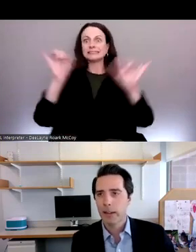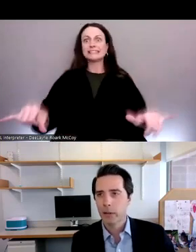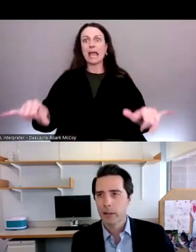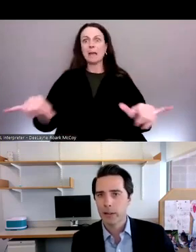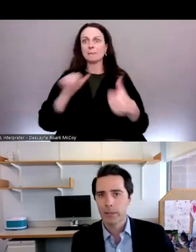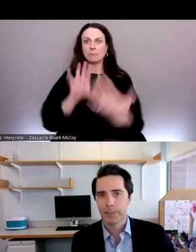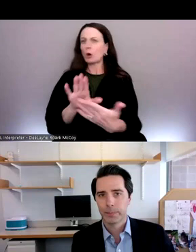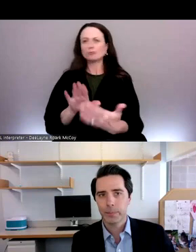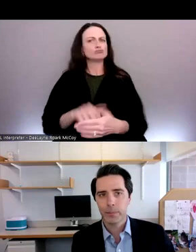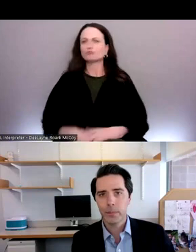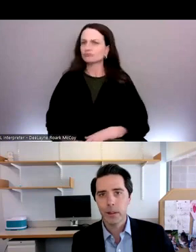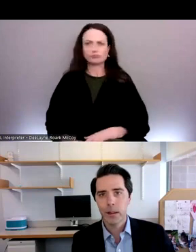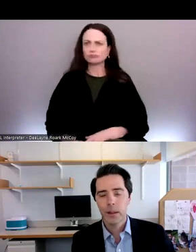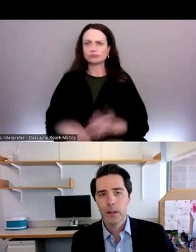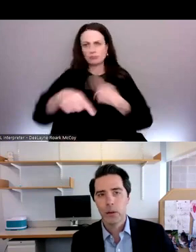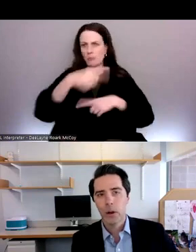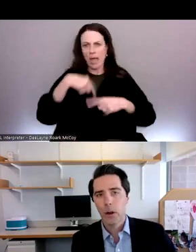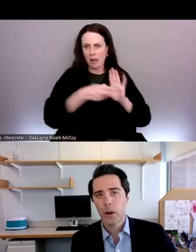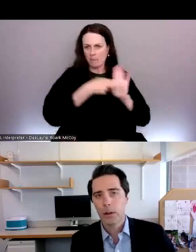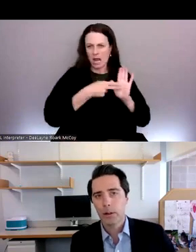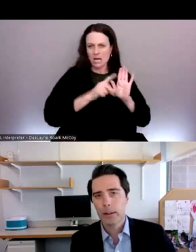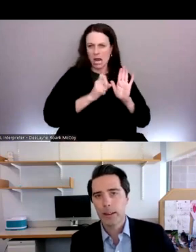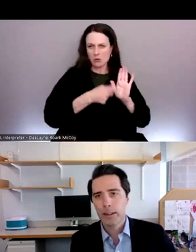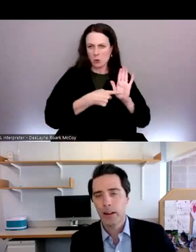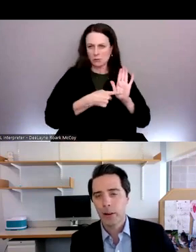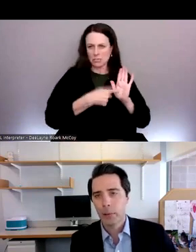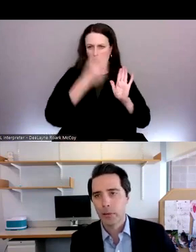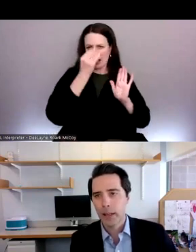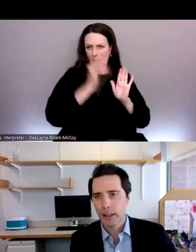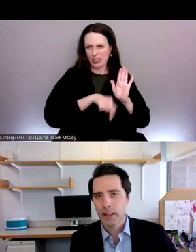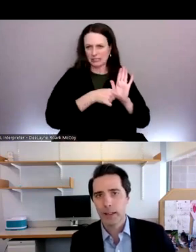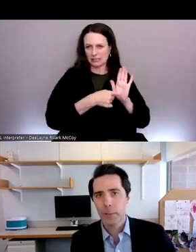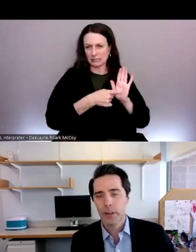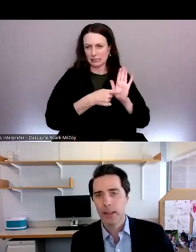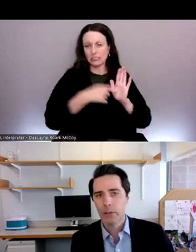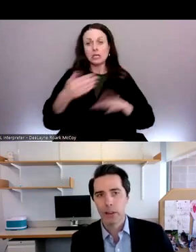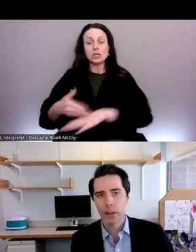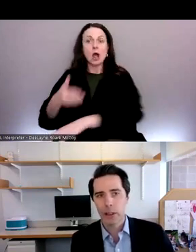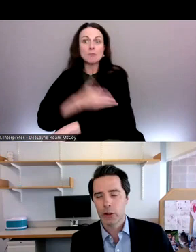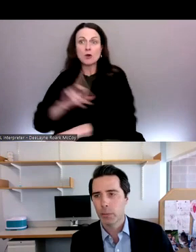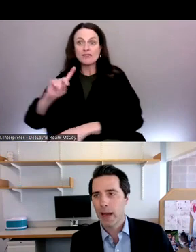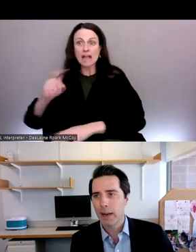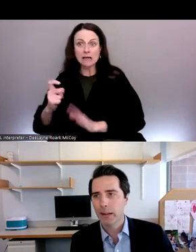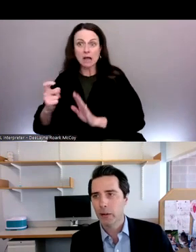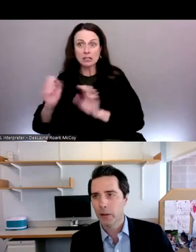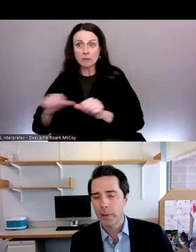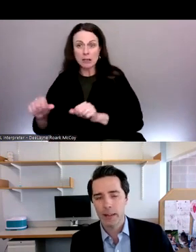diagnosis so these are improved diagnostic ability